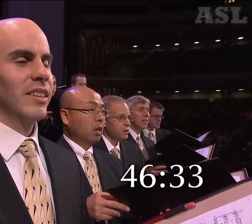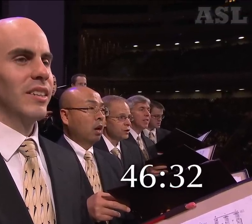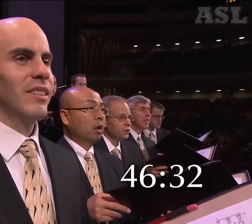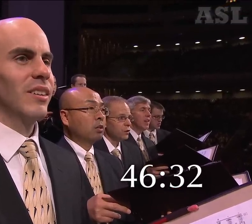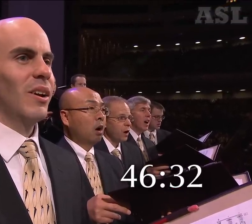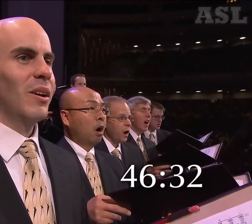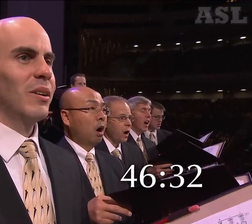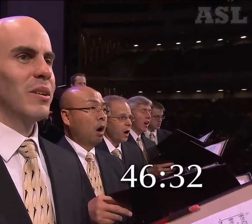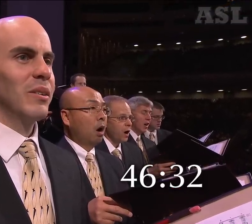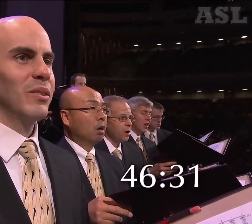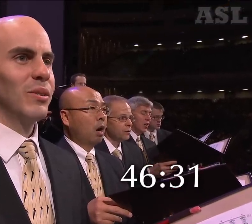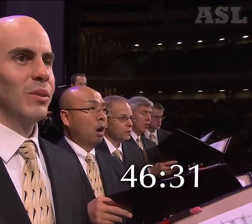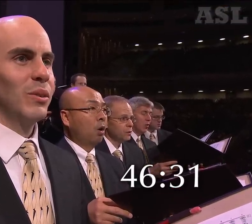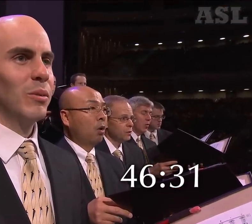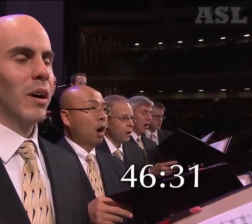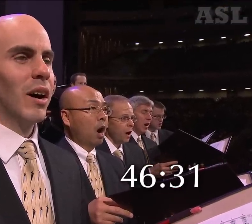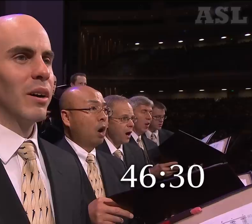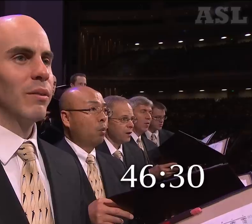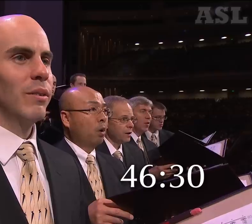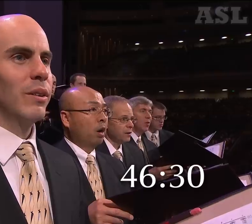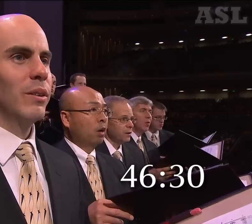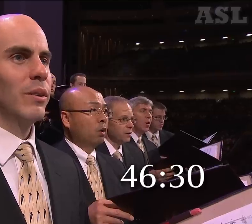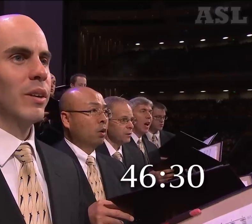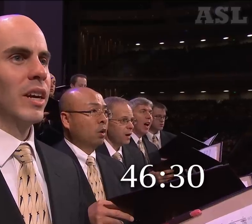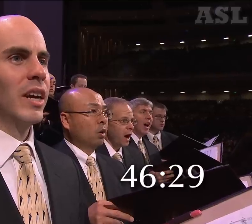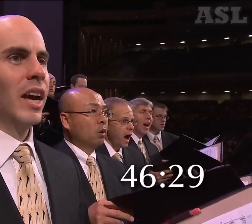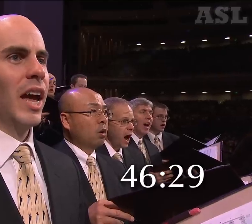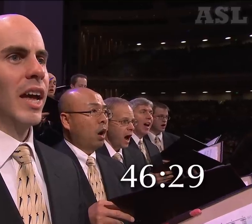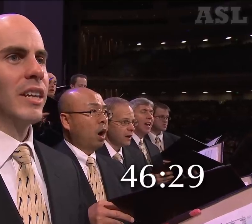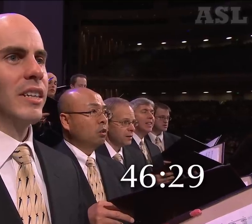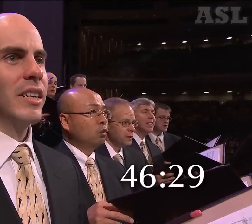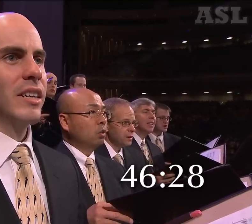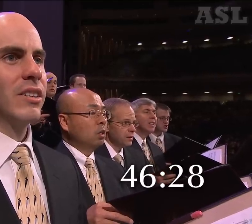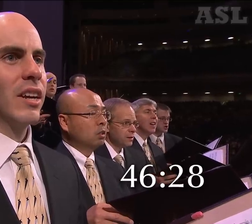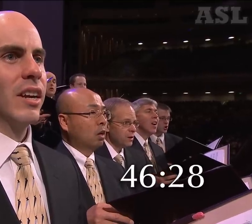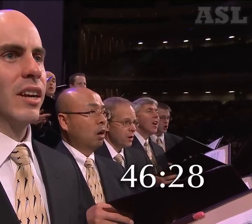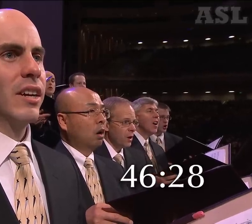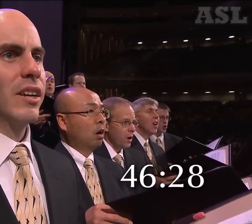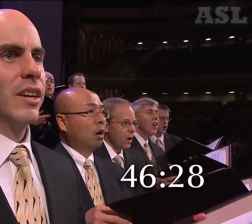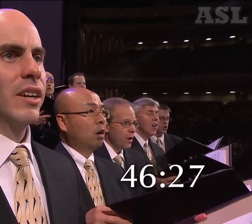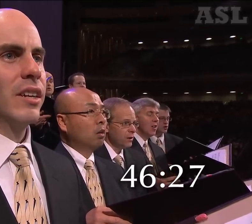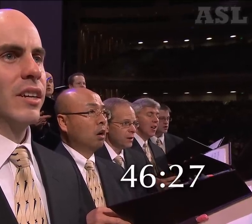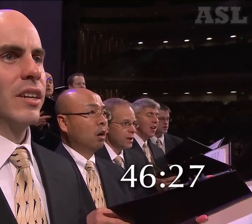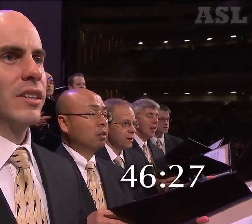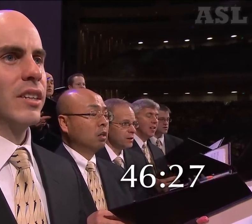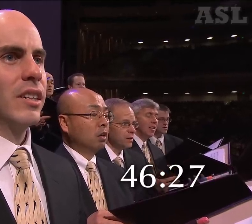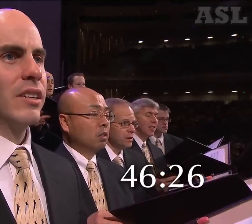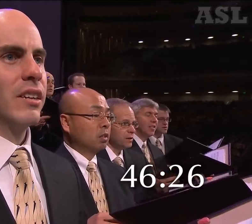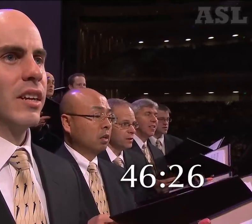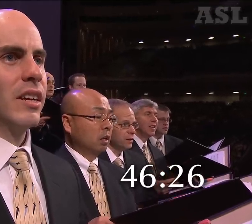THIS IS THE ENGLISH CLOSED CAPTION CHANNEL OF THE CHURCH OF JESUS CHRIST OF LATTER-DAY SAINTS.